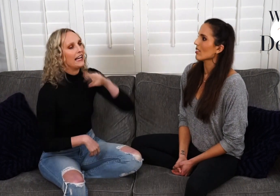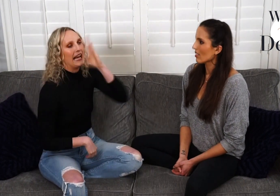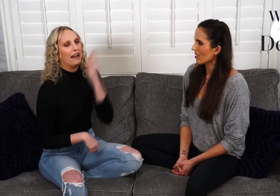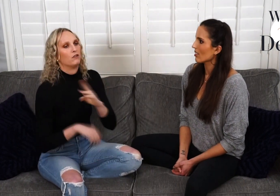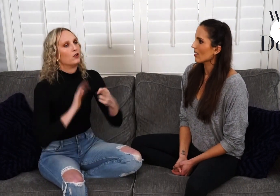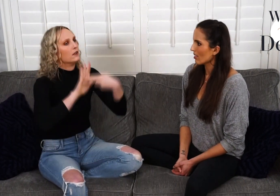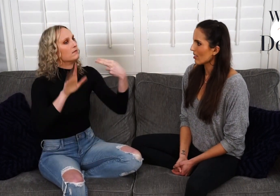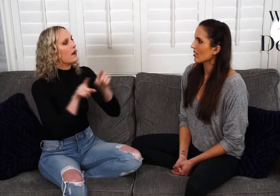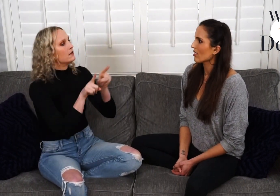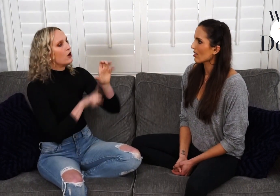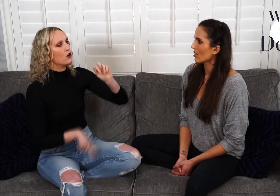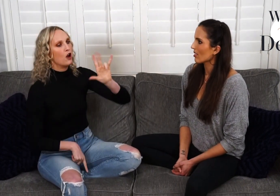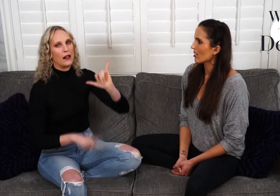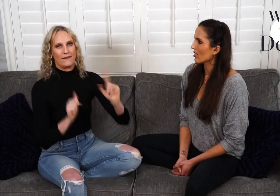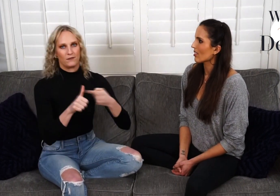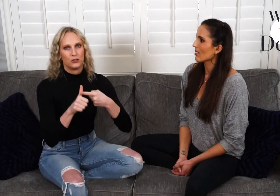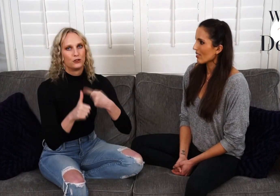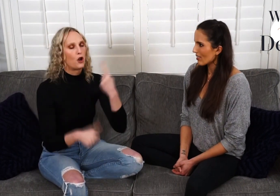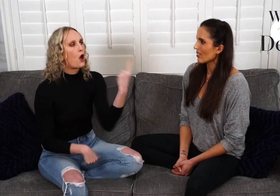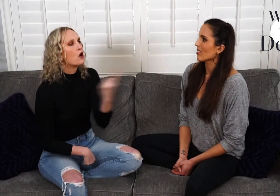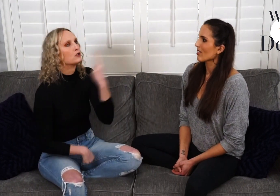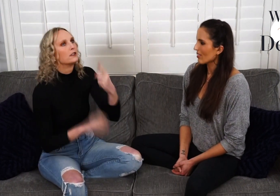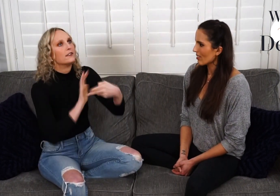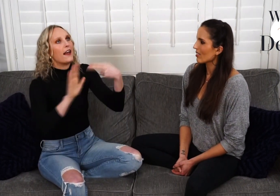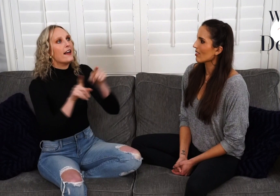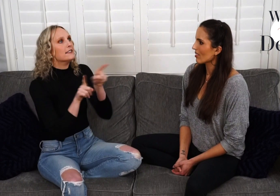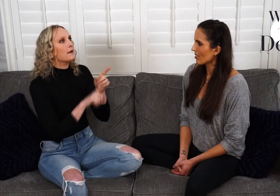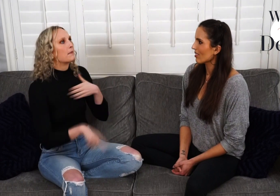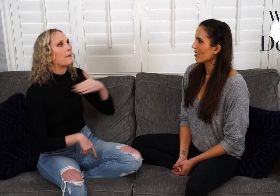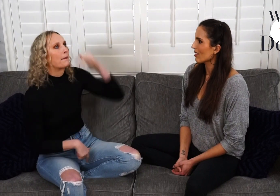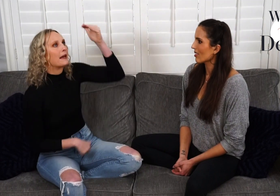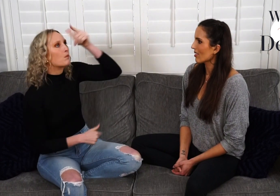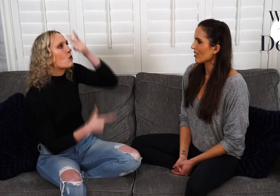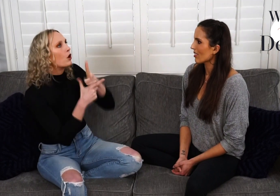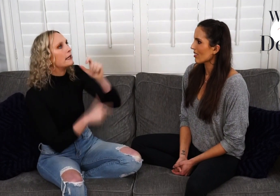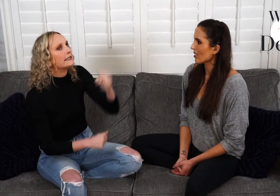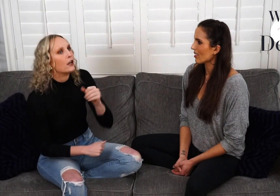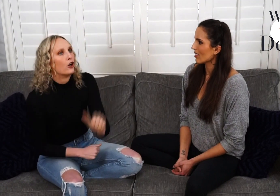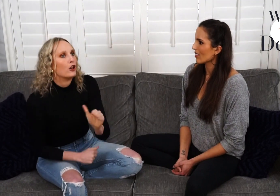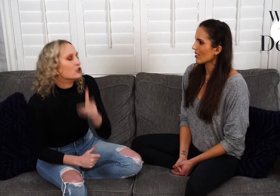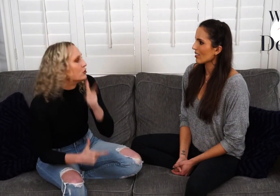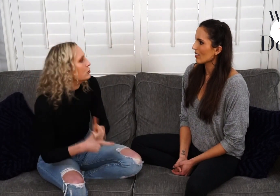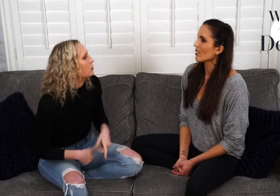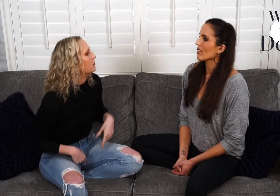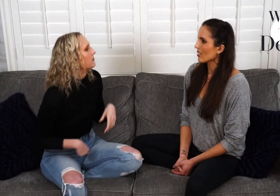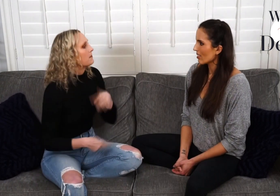I was never labeled as Carly first. It was always, you know, my Big Brother's little sister or